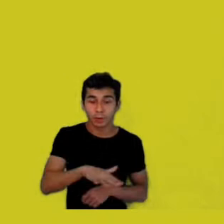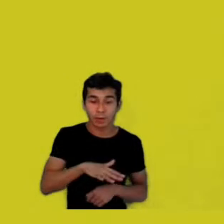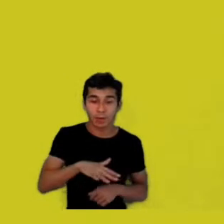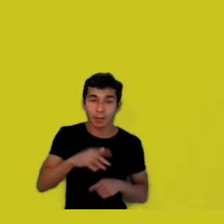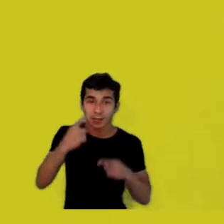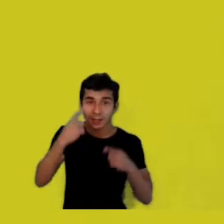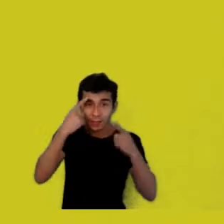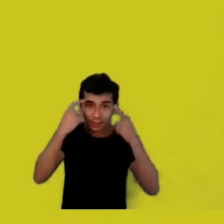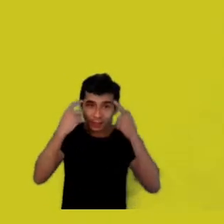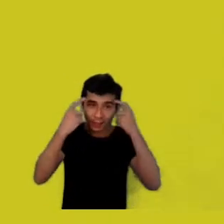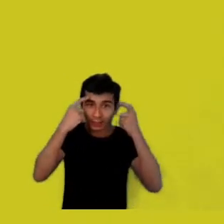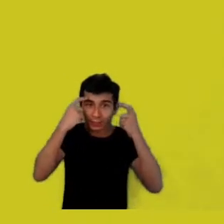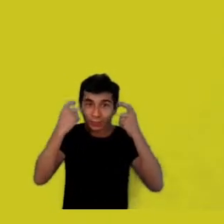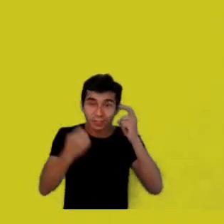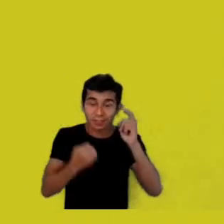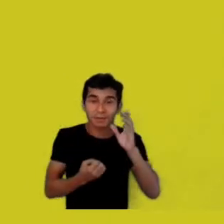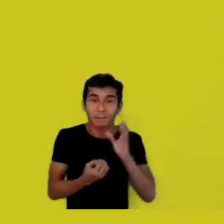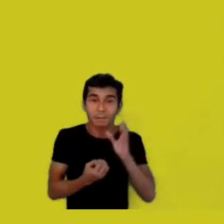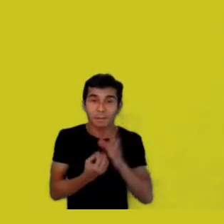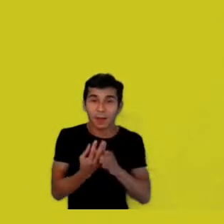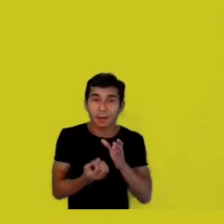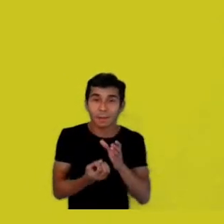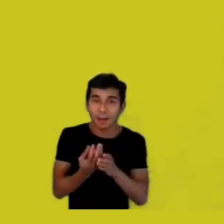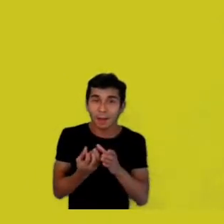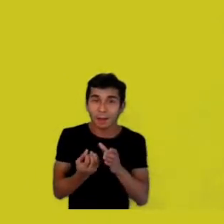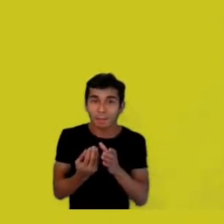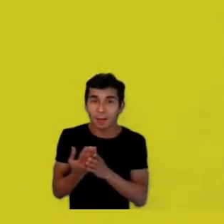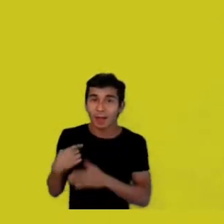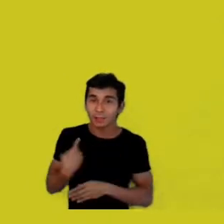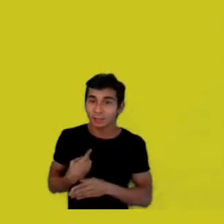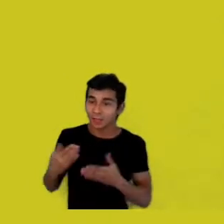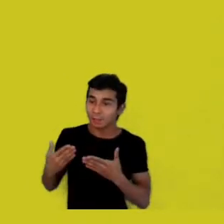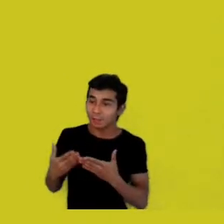that these other ways of thinking and inscribing oneself in the world